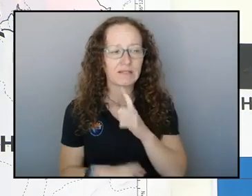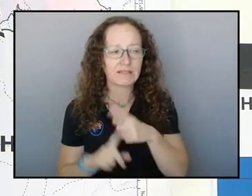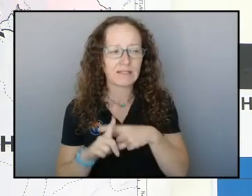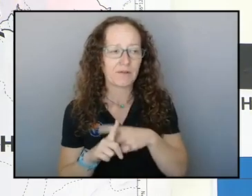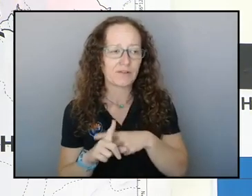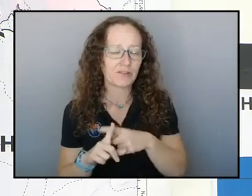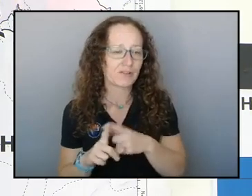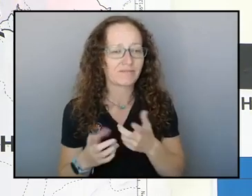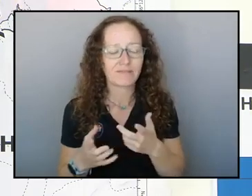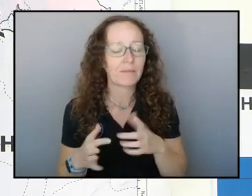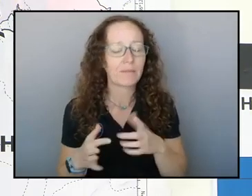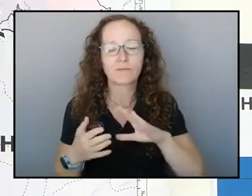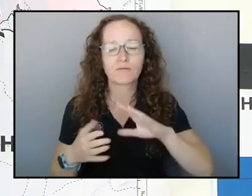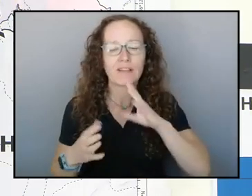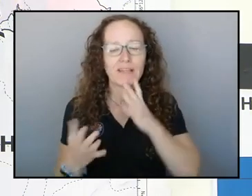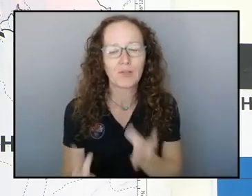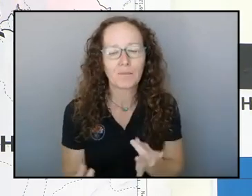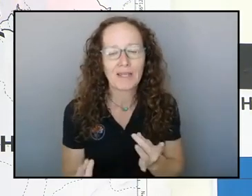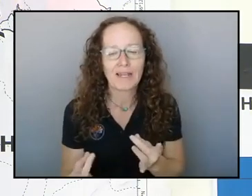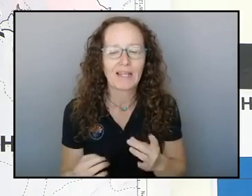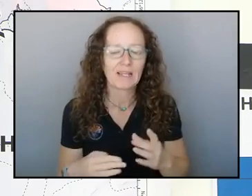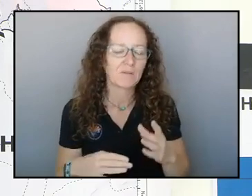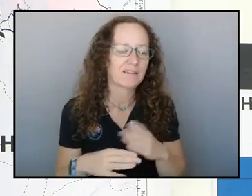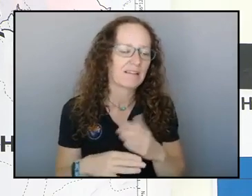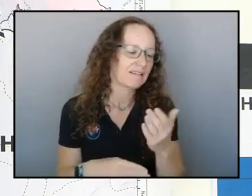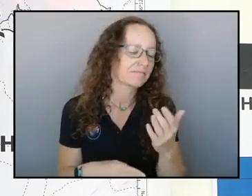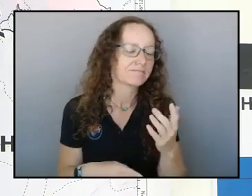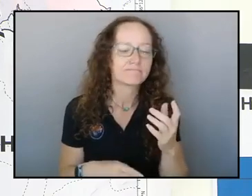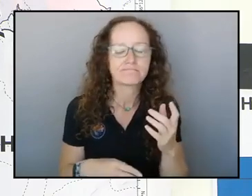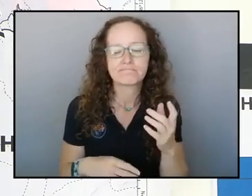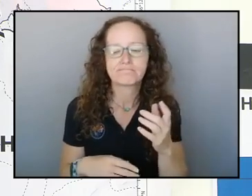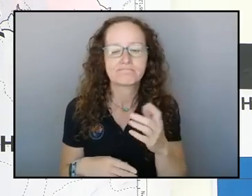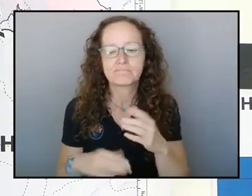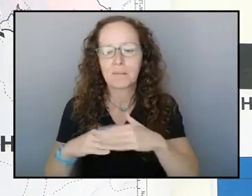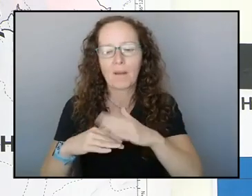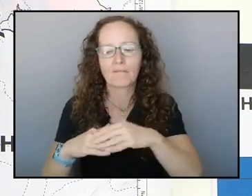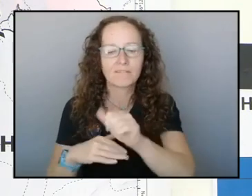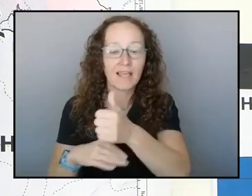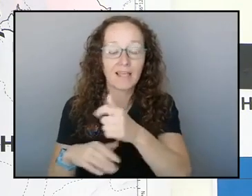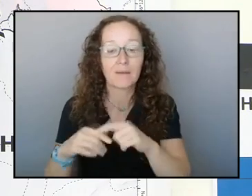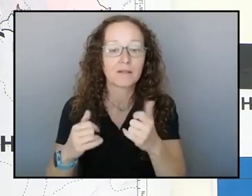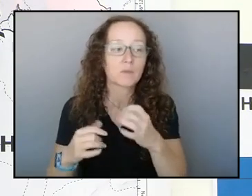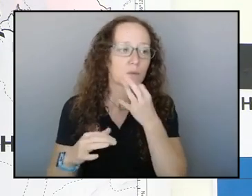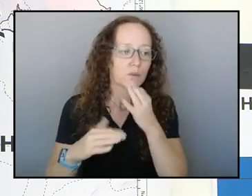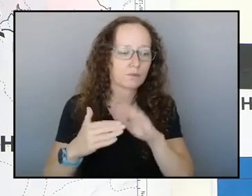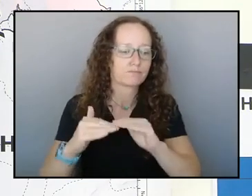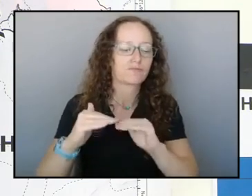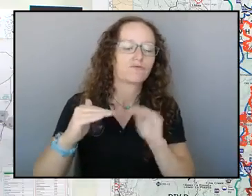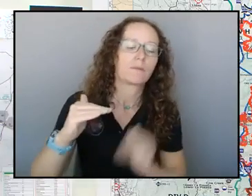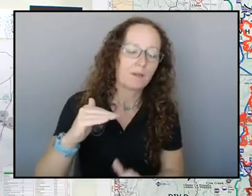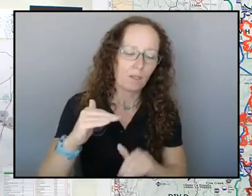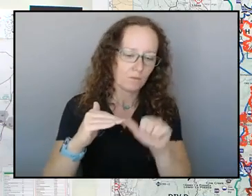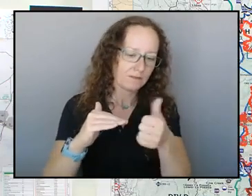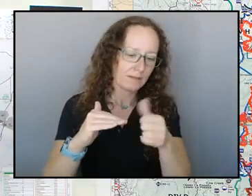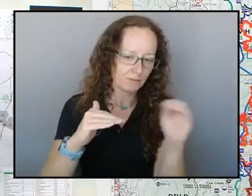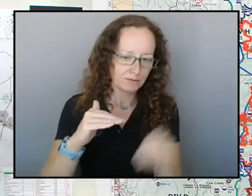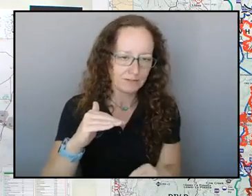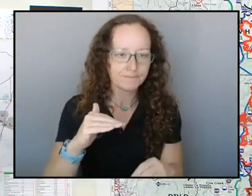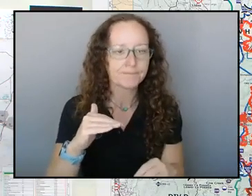as we go into the afternoon hours. Haines Index: remember that is a measurement of instability and dryness so